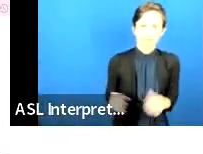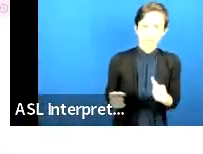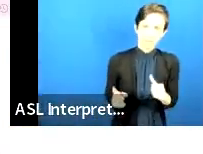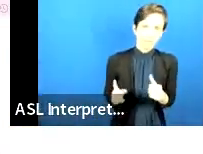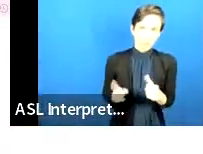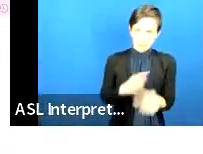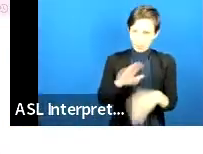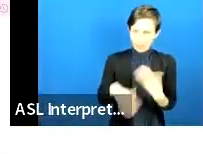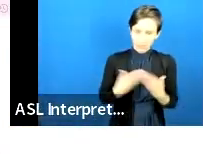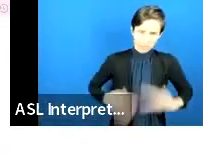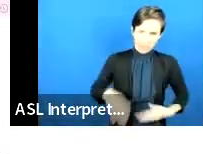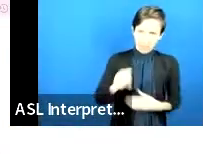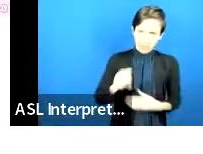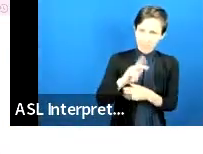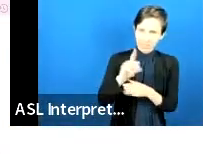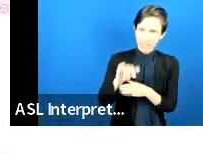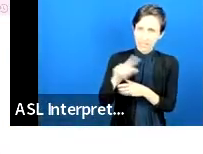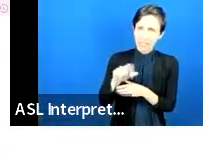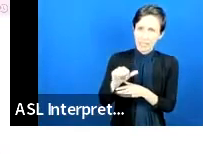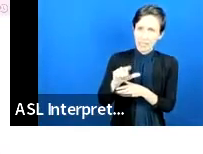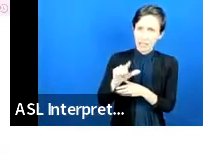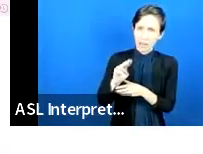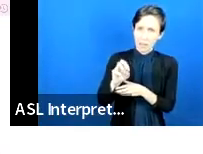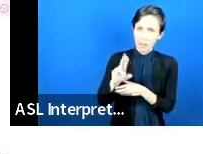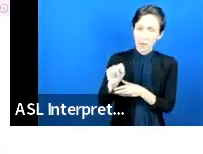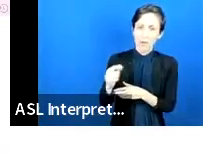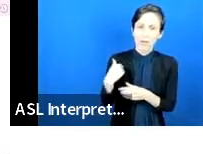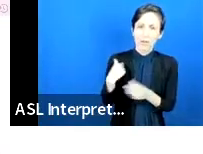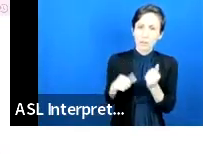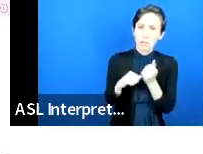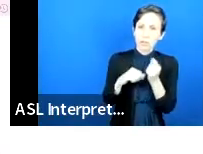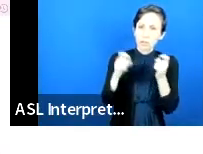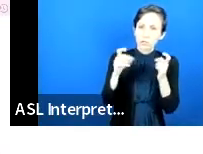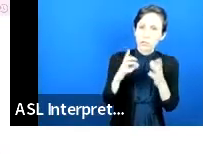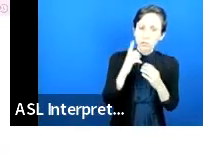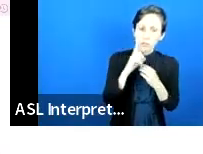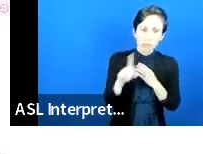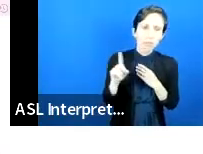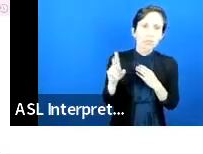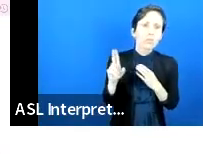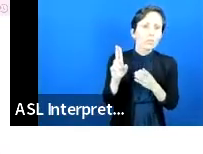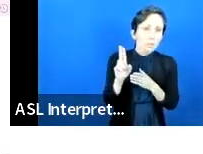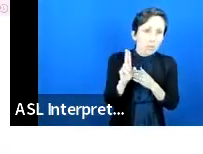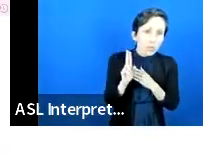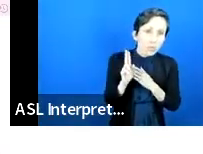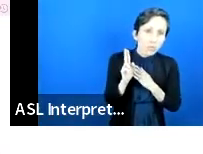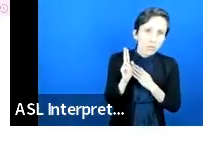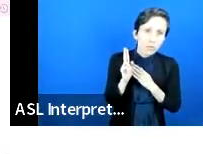and I am the associate Director for membership at the Entry University Consortium for Political and Social Research.